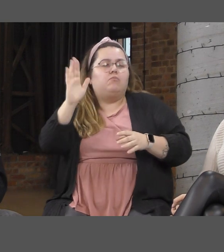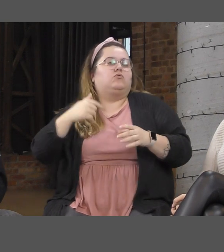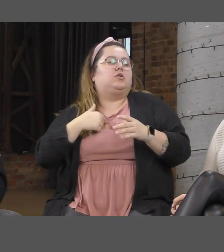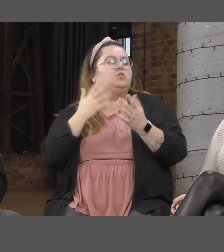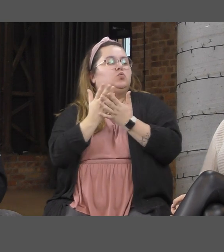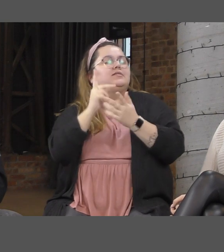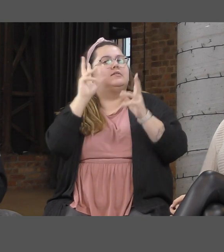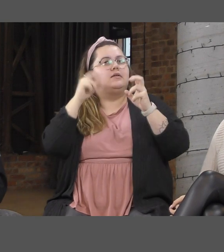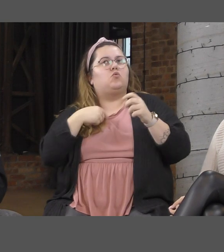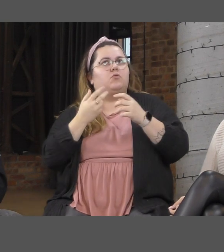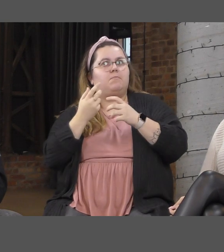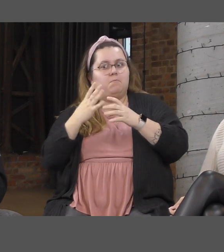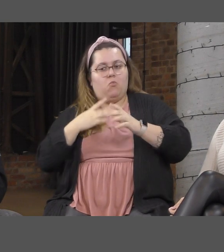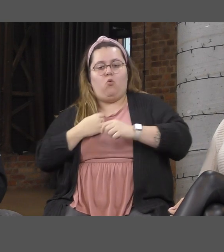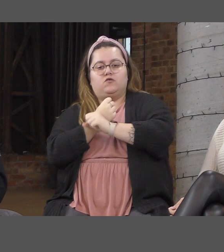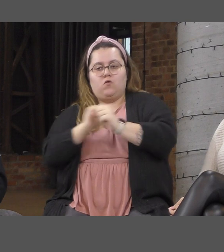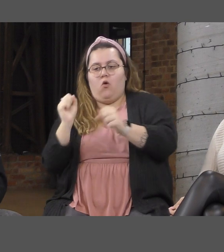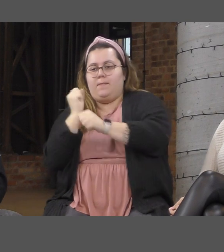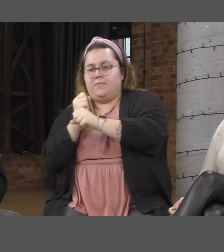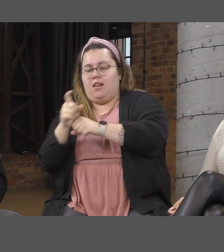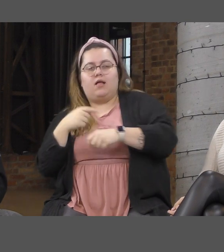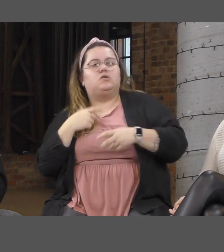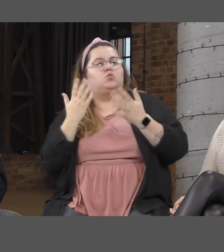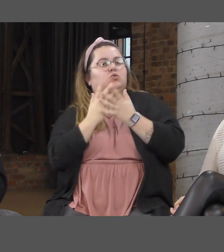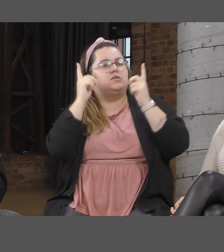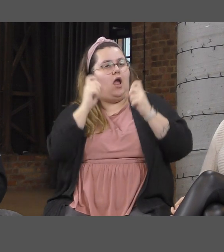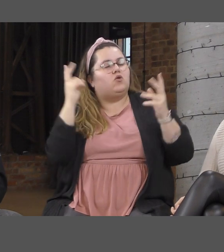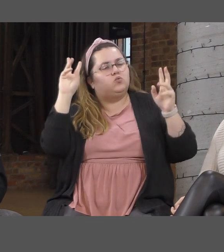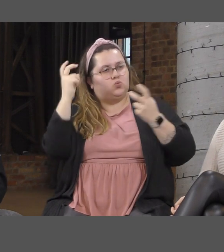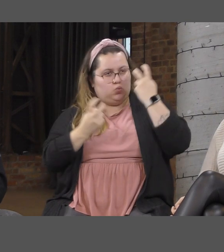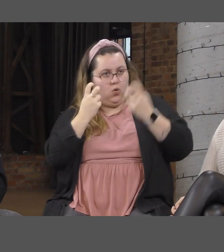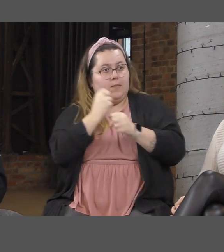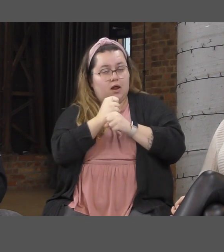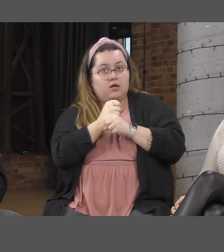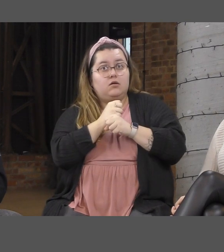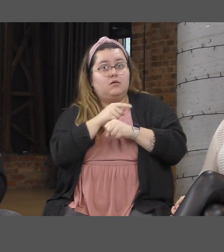After completion, I started looking for a job.